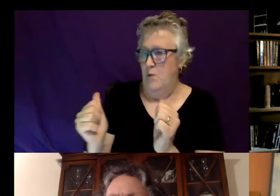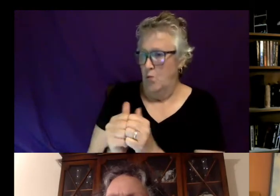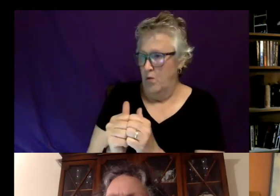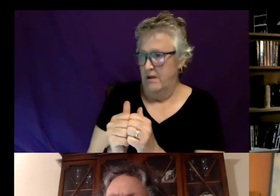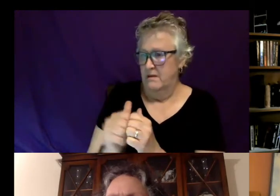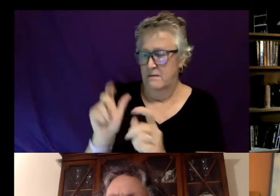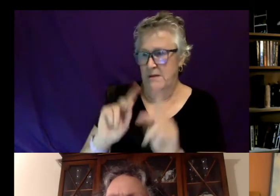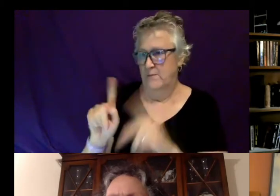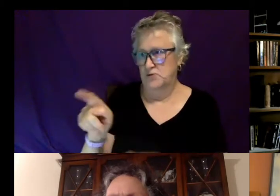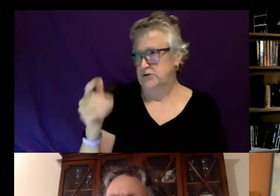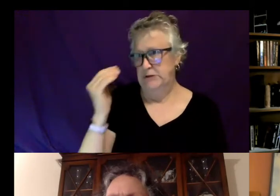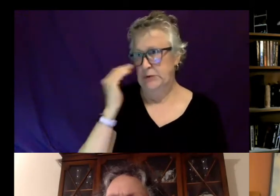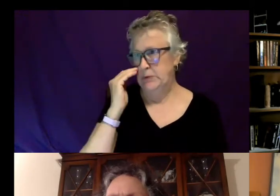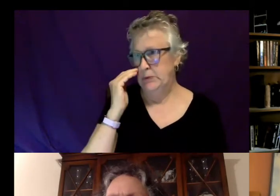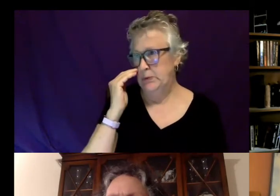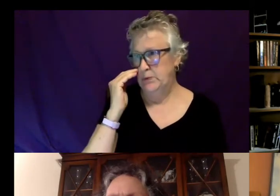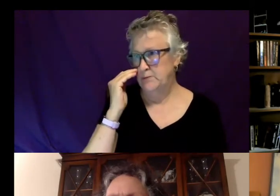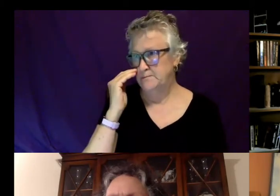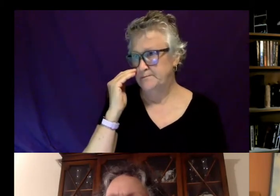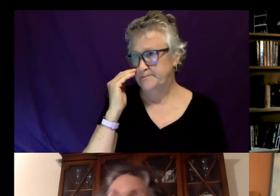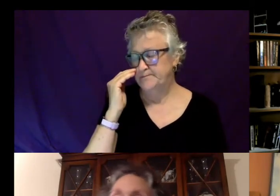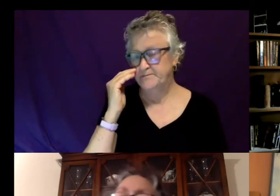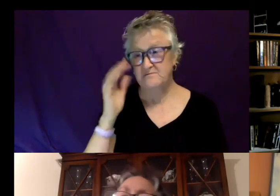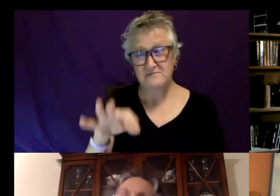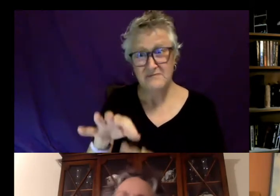especially what just happened over the last year,